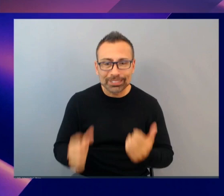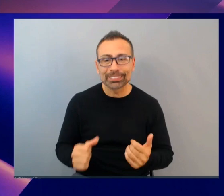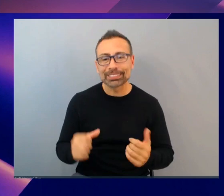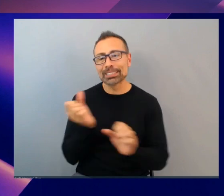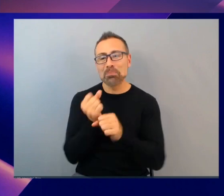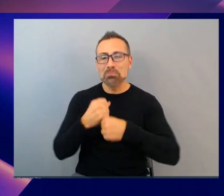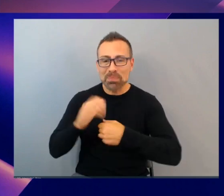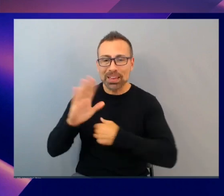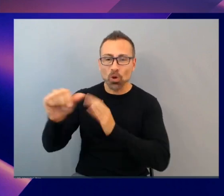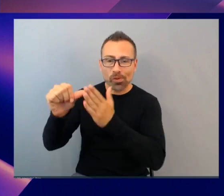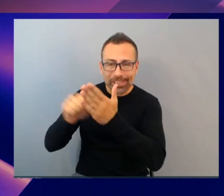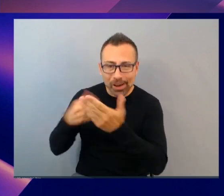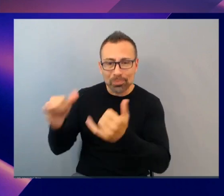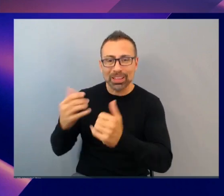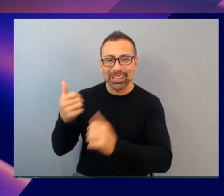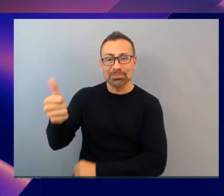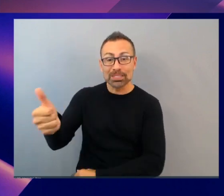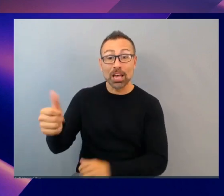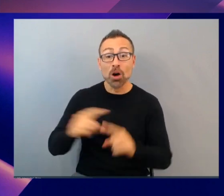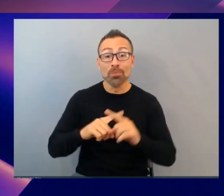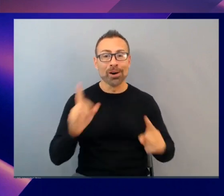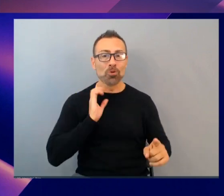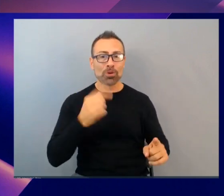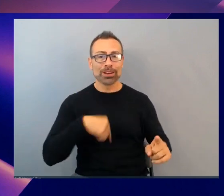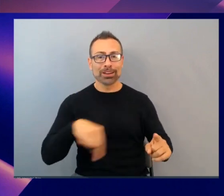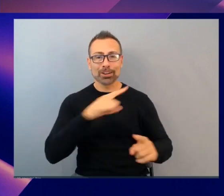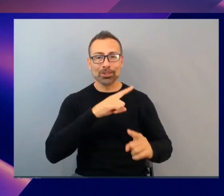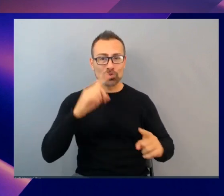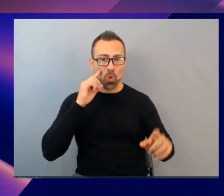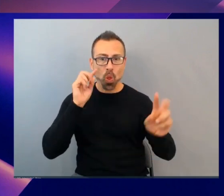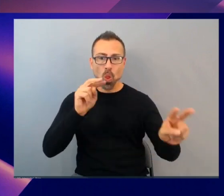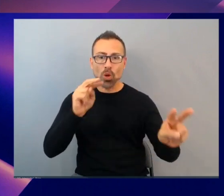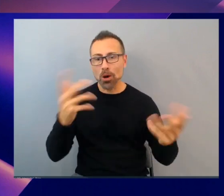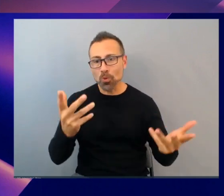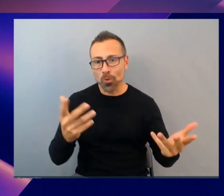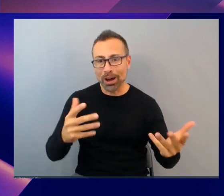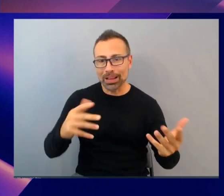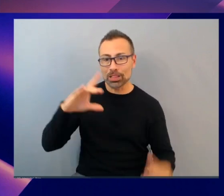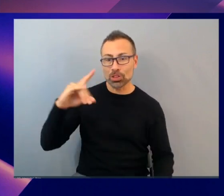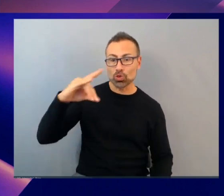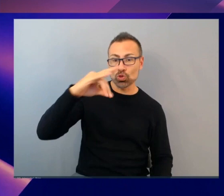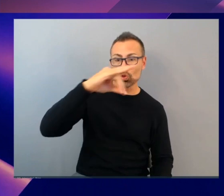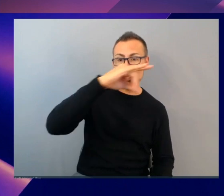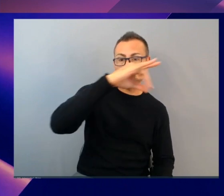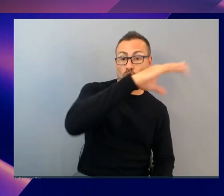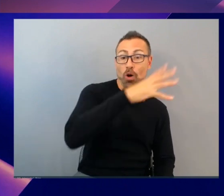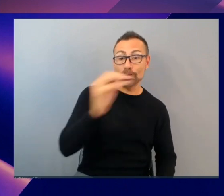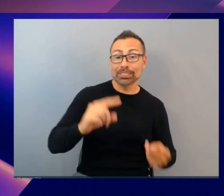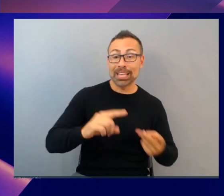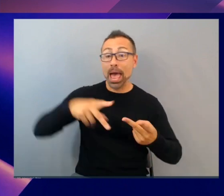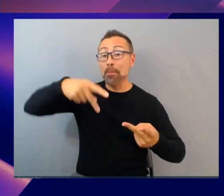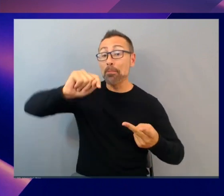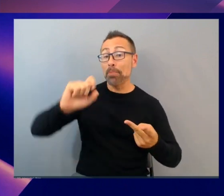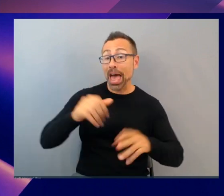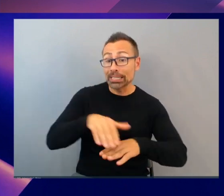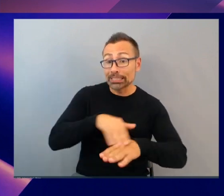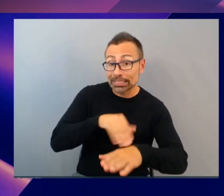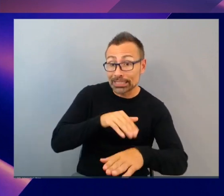What we are going to do is exploring the drones and pets, which are flashcards with questions, and we are going to answer these questions